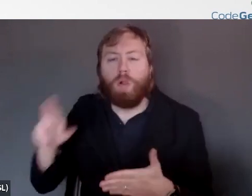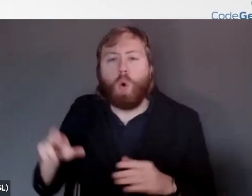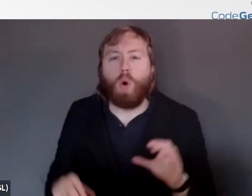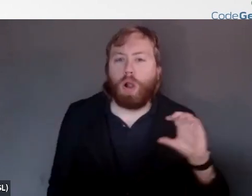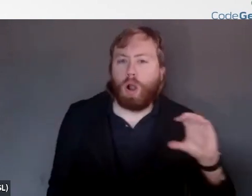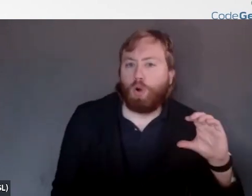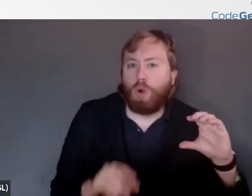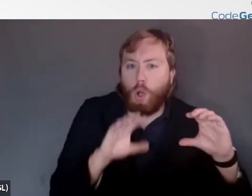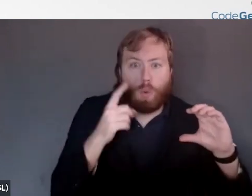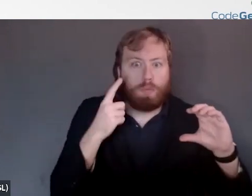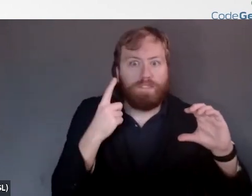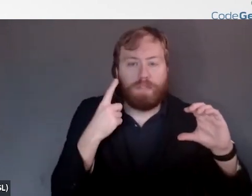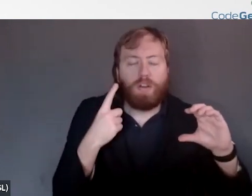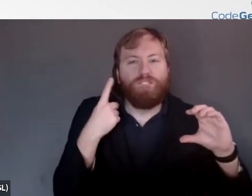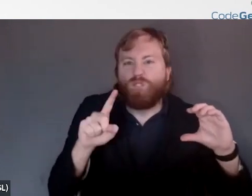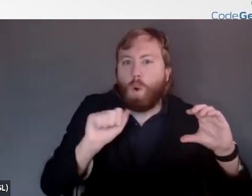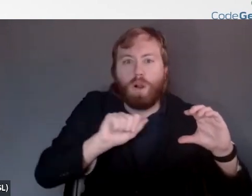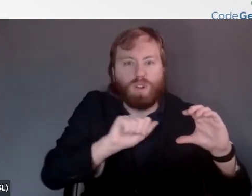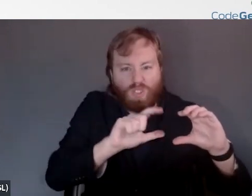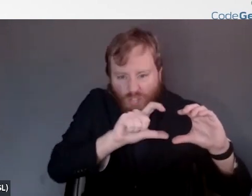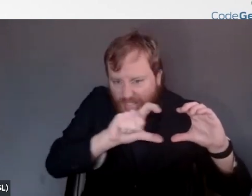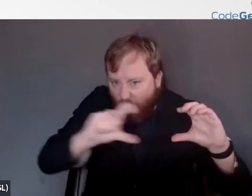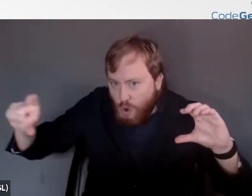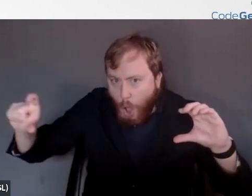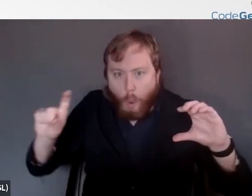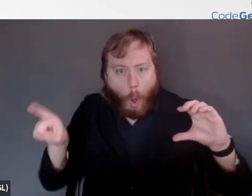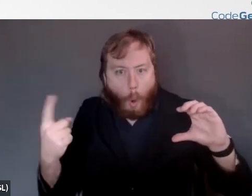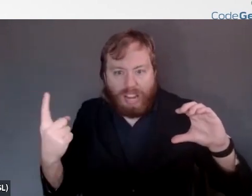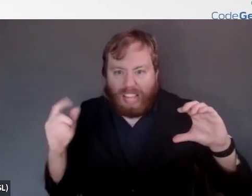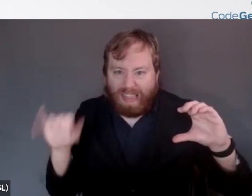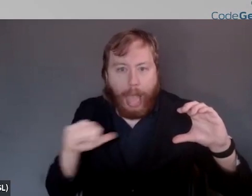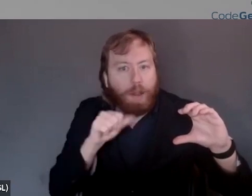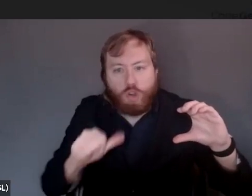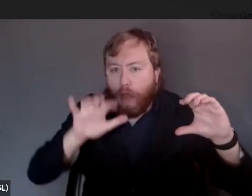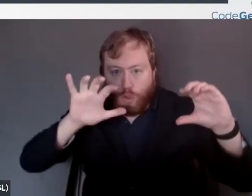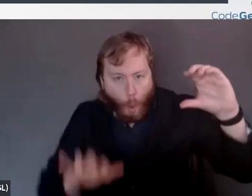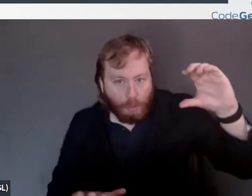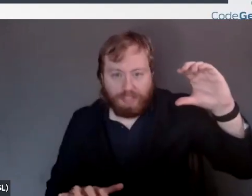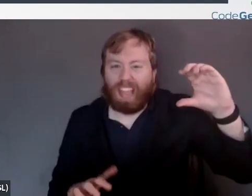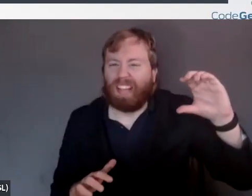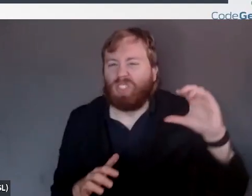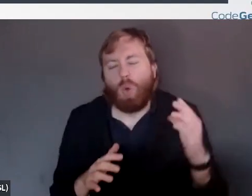and it applies to everything in the row. Let's take a look at what that looks like in HTML.